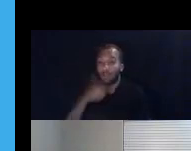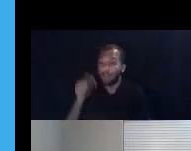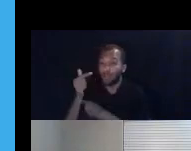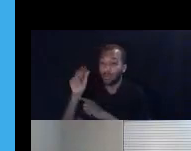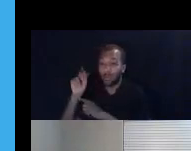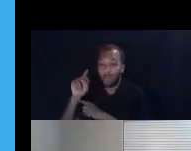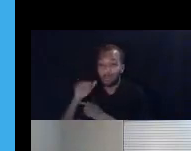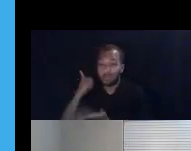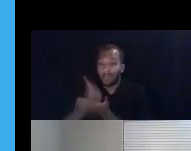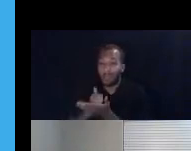in these situations?